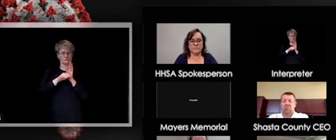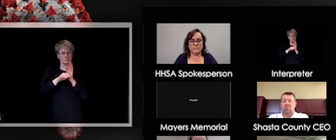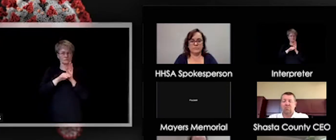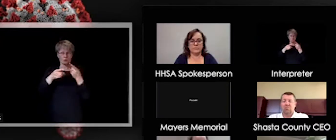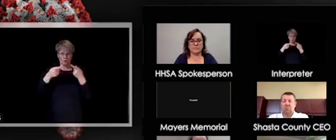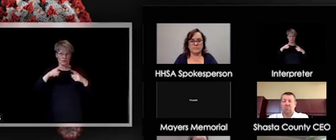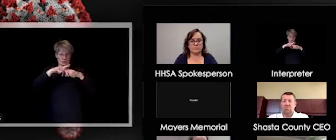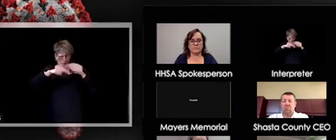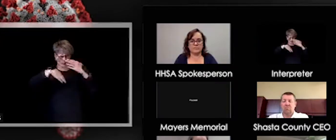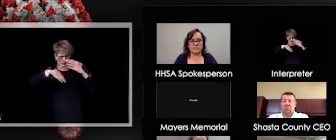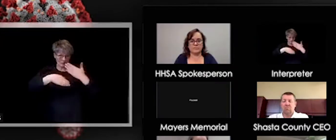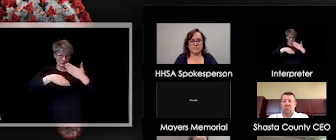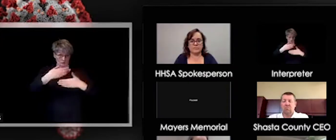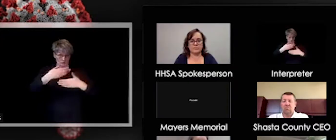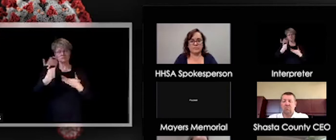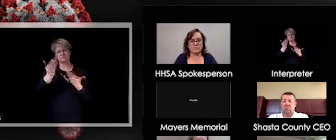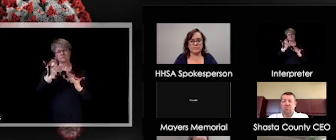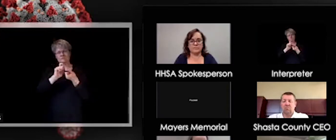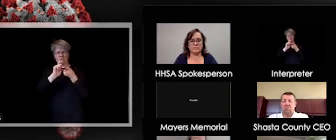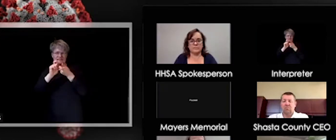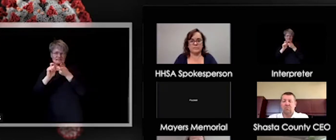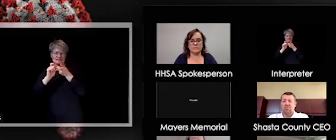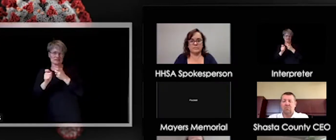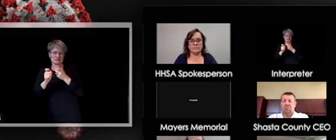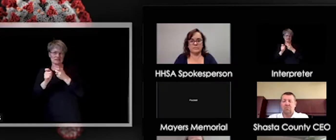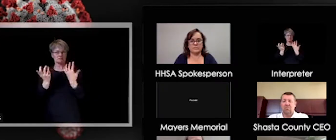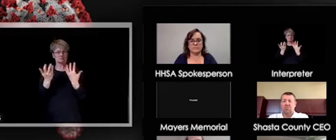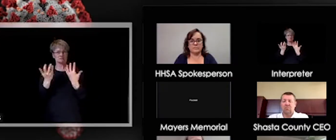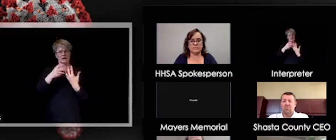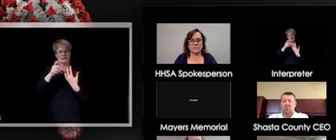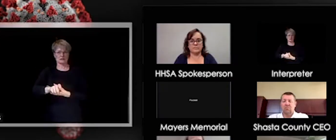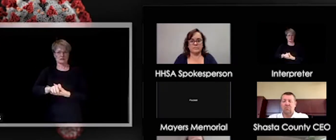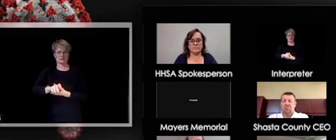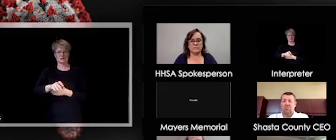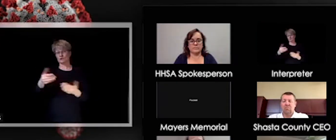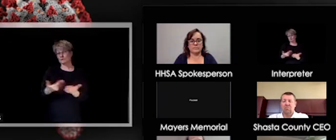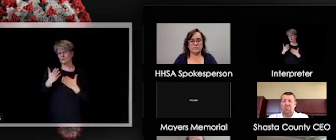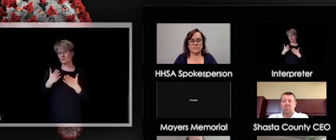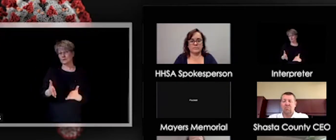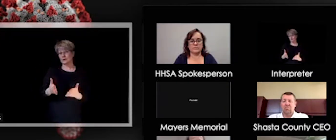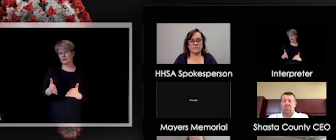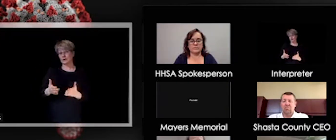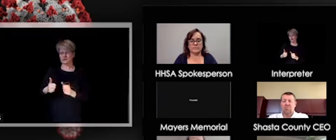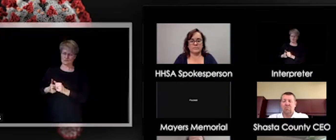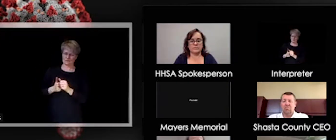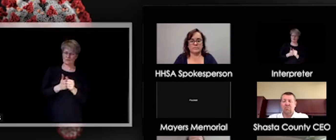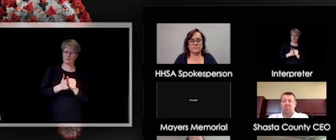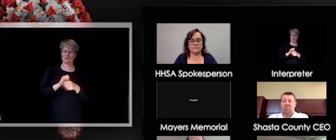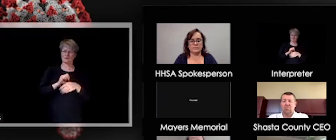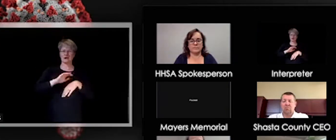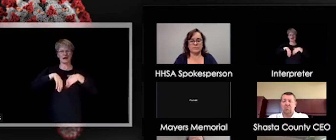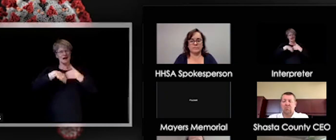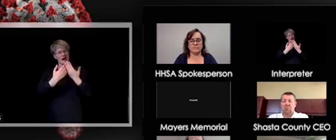new way of sort of keeping track of how we’re doing in terms of disease transmission, as